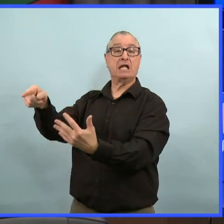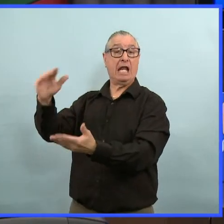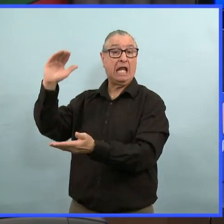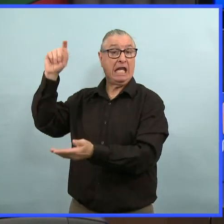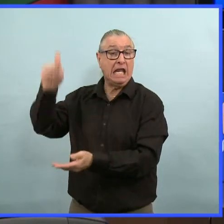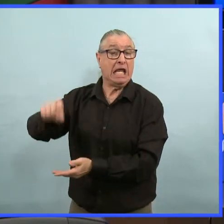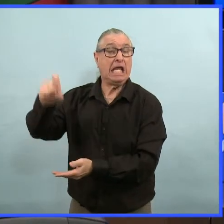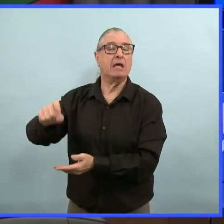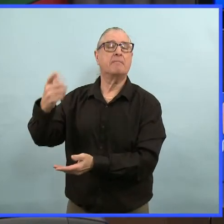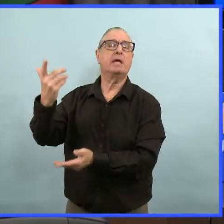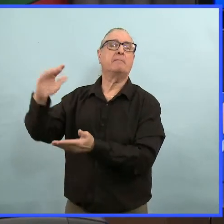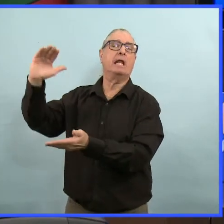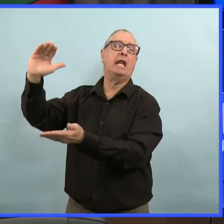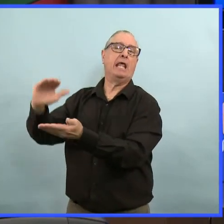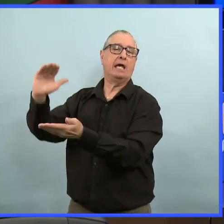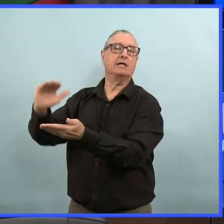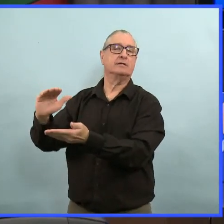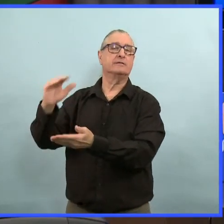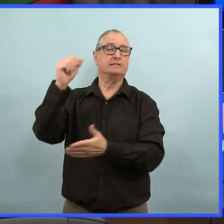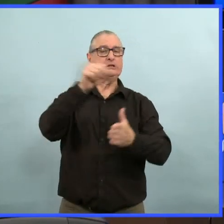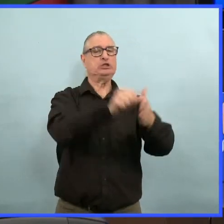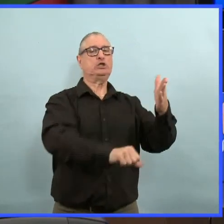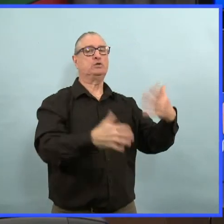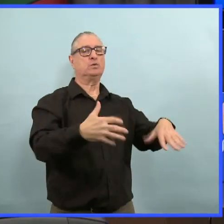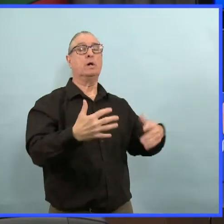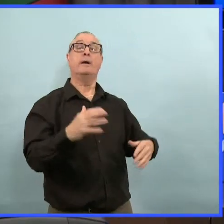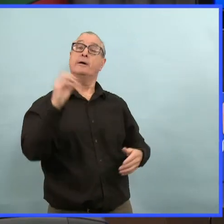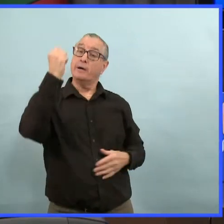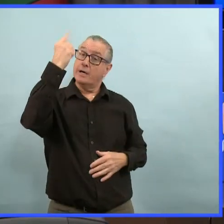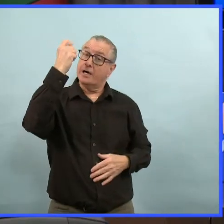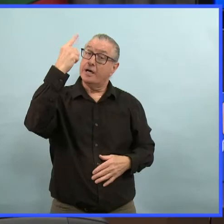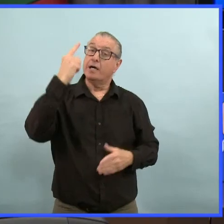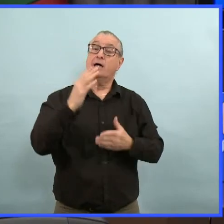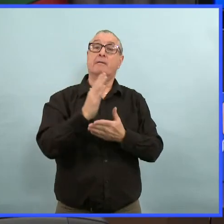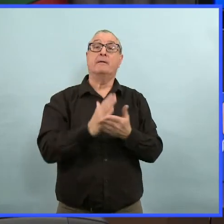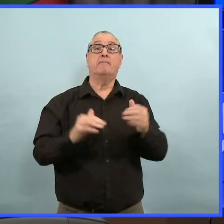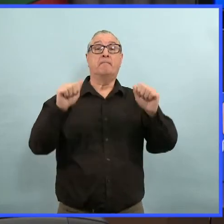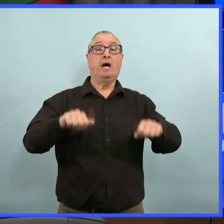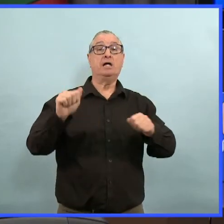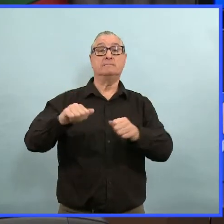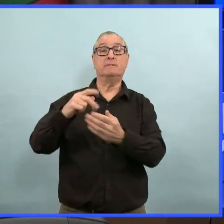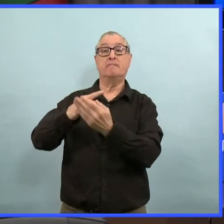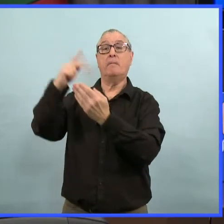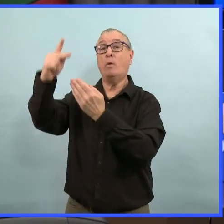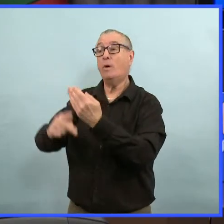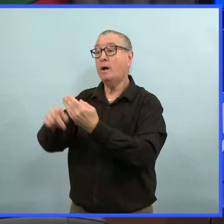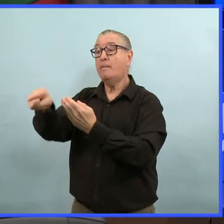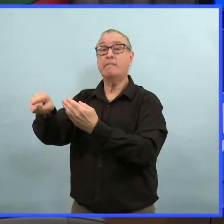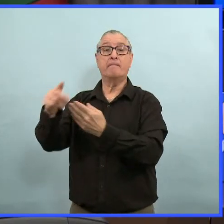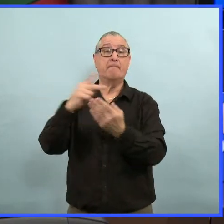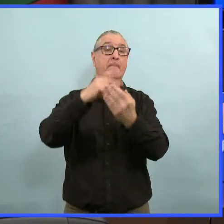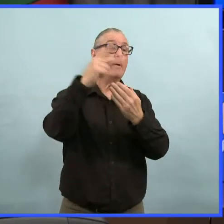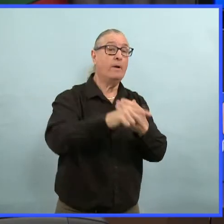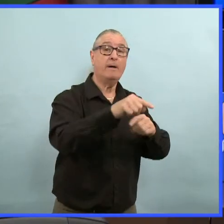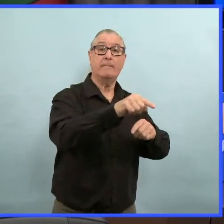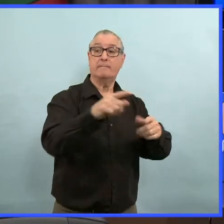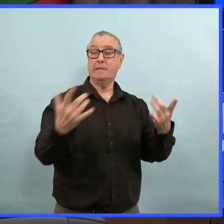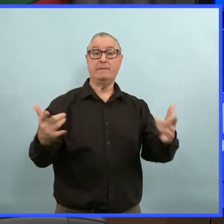concurrence between provincial major programs such as surgery and regional programs such as continue